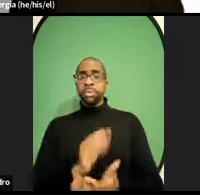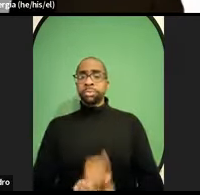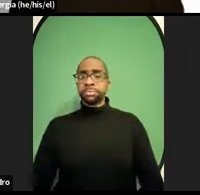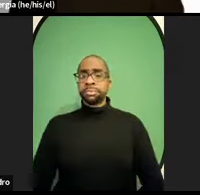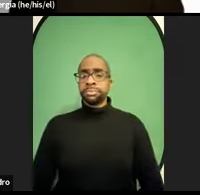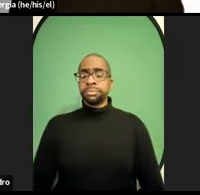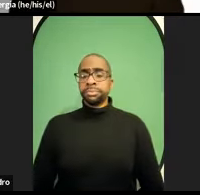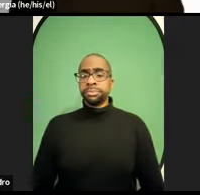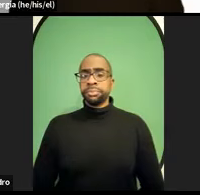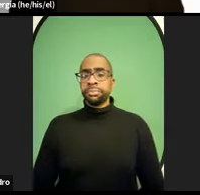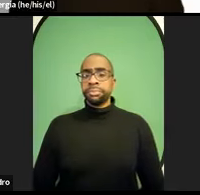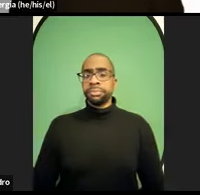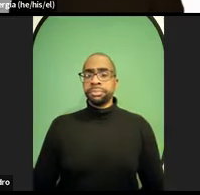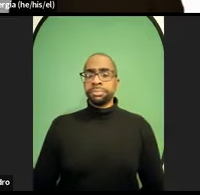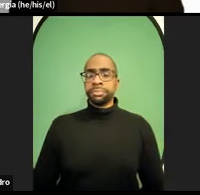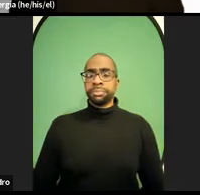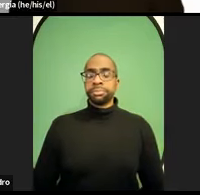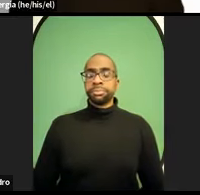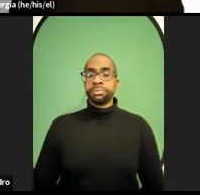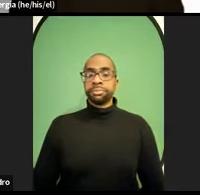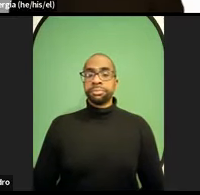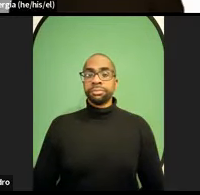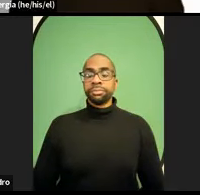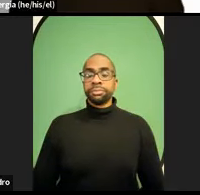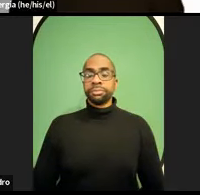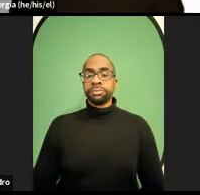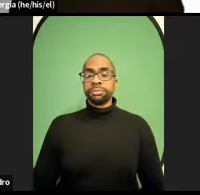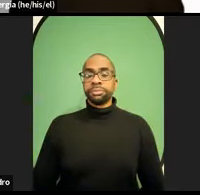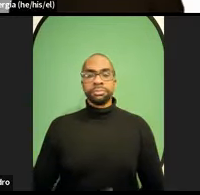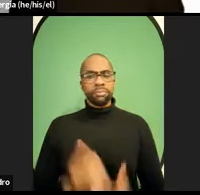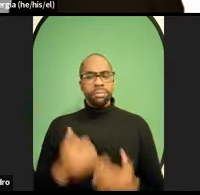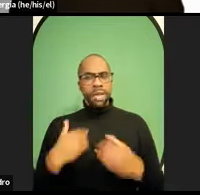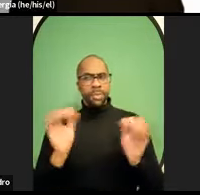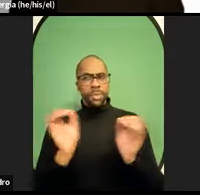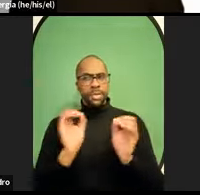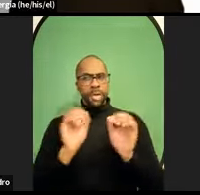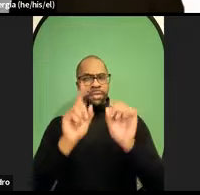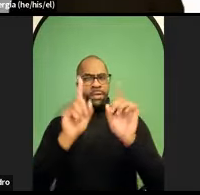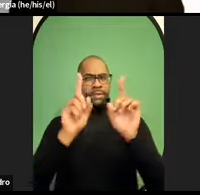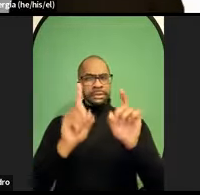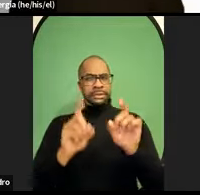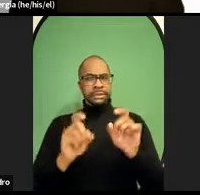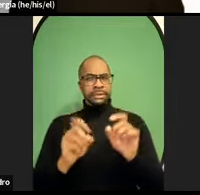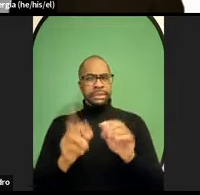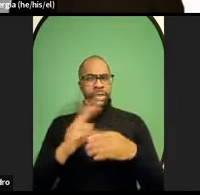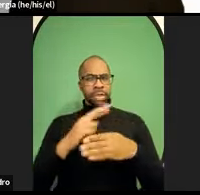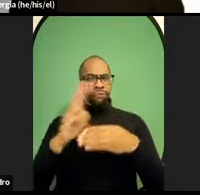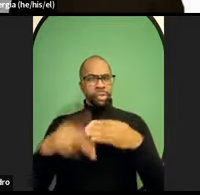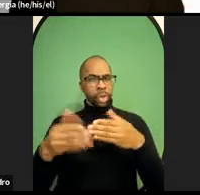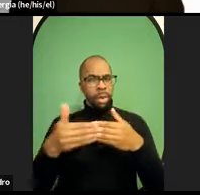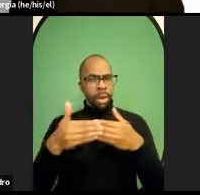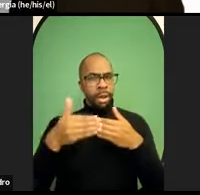there's any guidance that there's any guidance that I'm aware of that requires families to provide. a testing. results